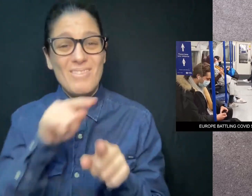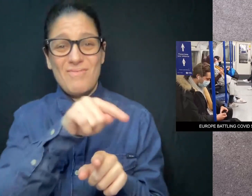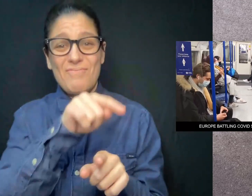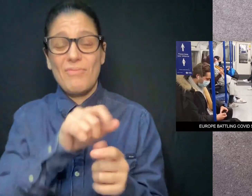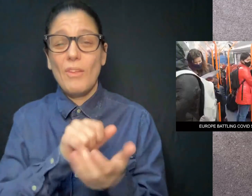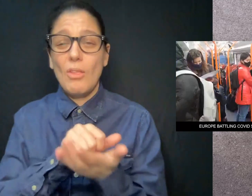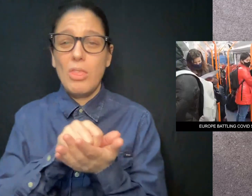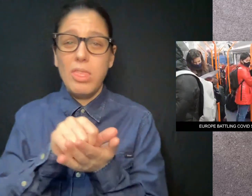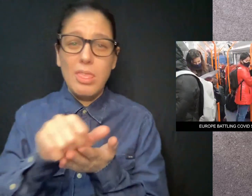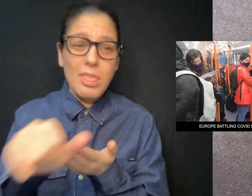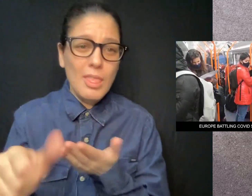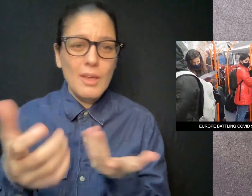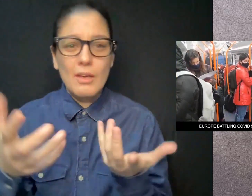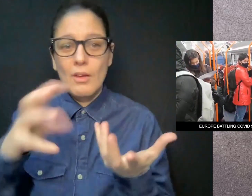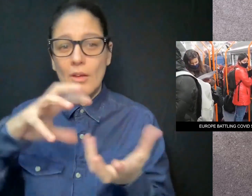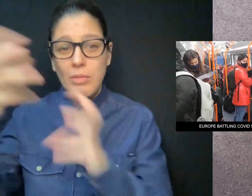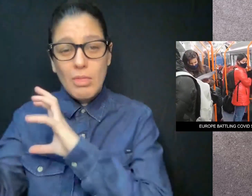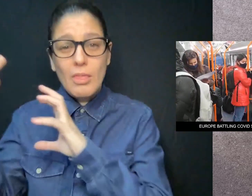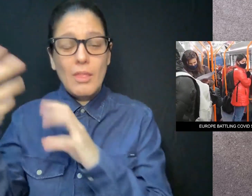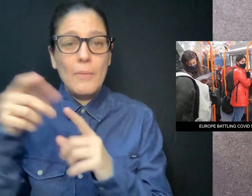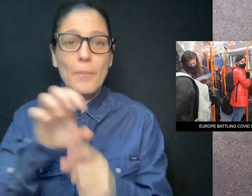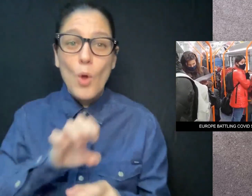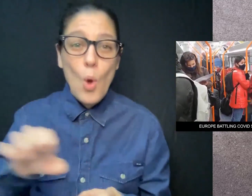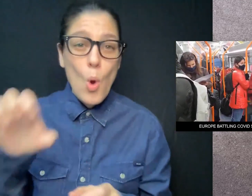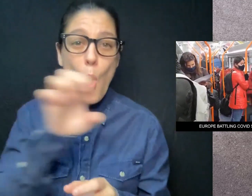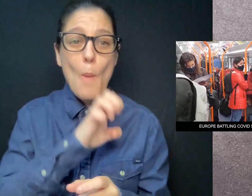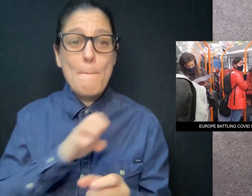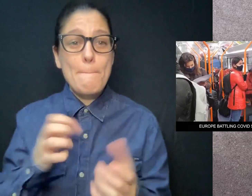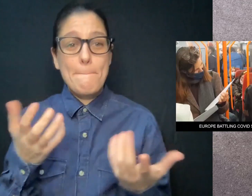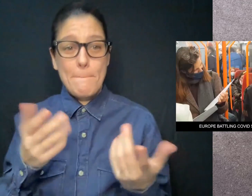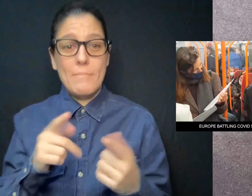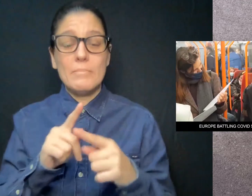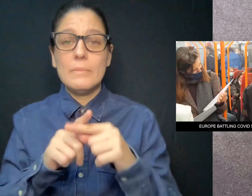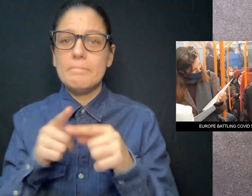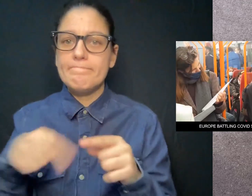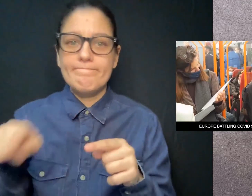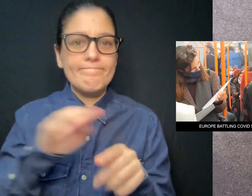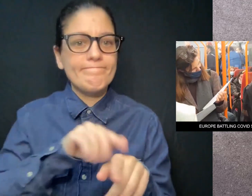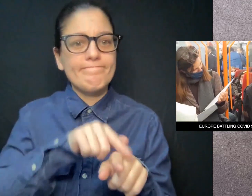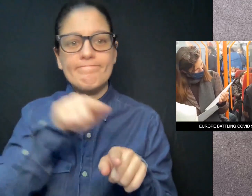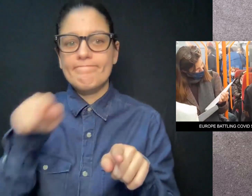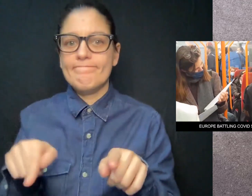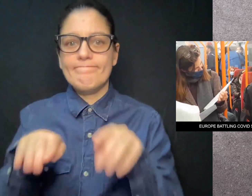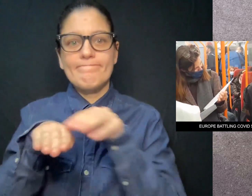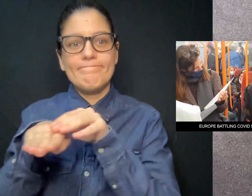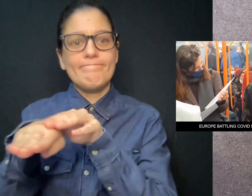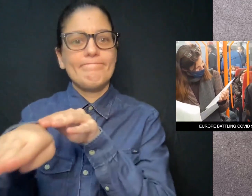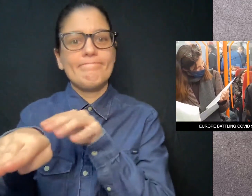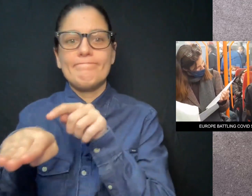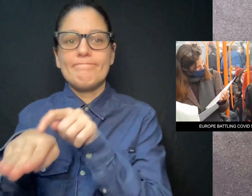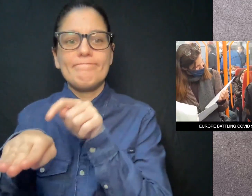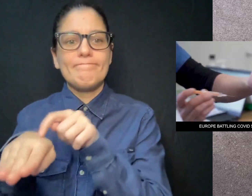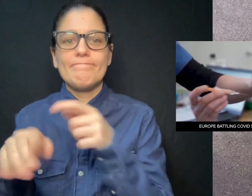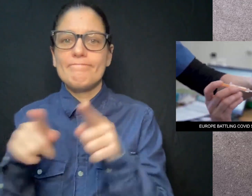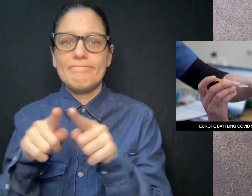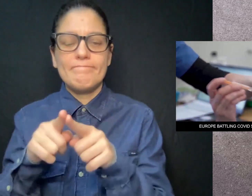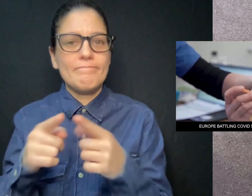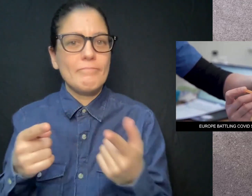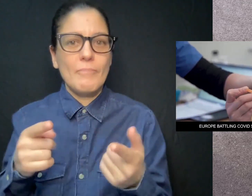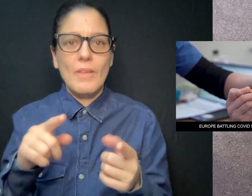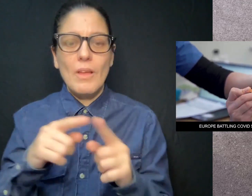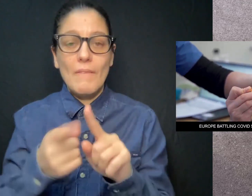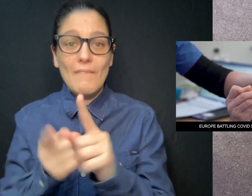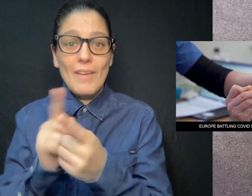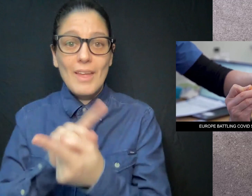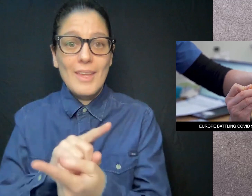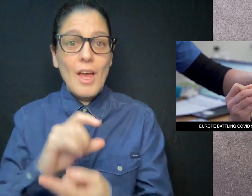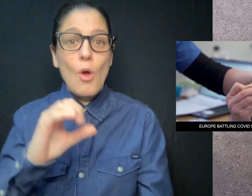Europe and the same tools used to fight the delta variant are the same tools needed to